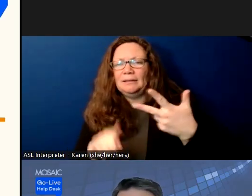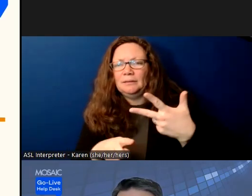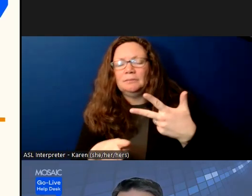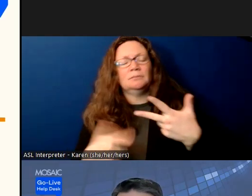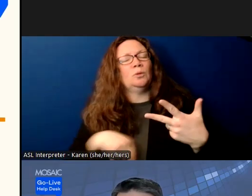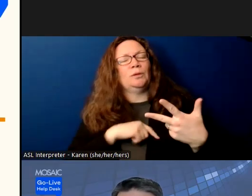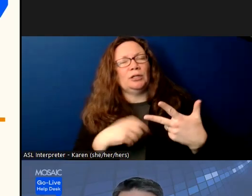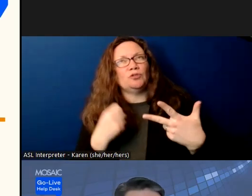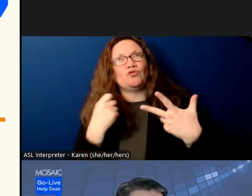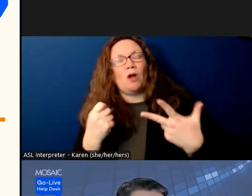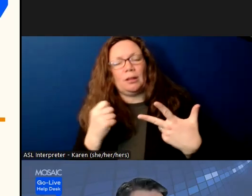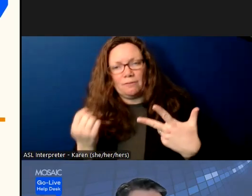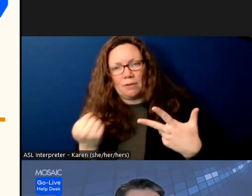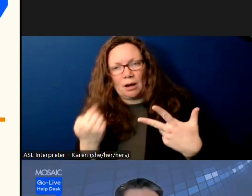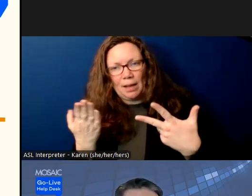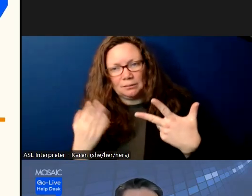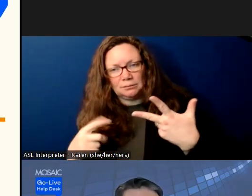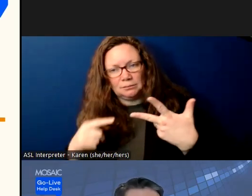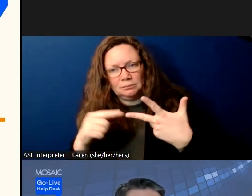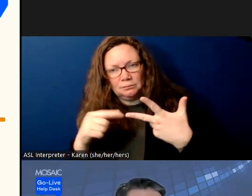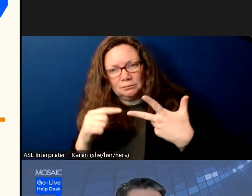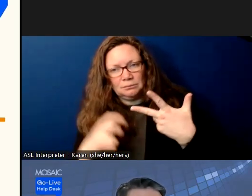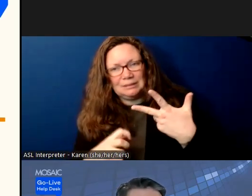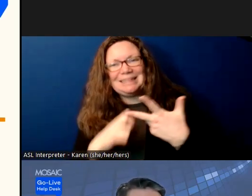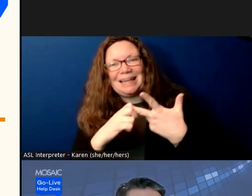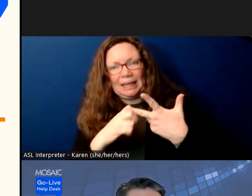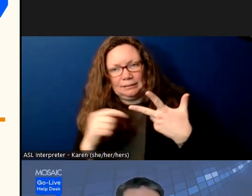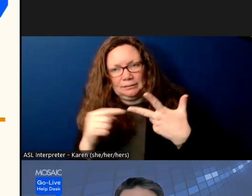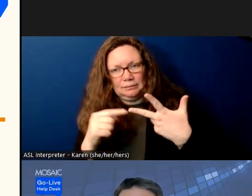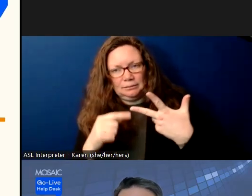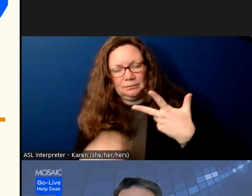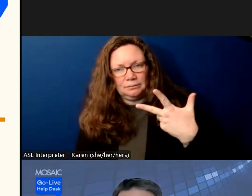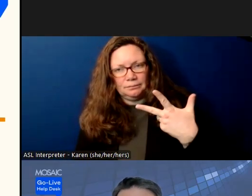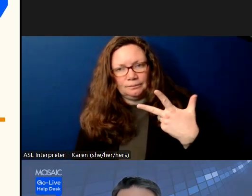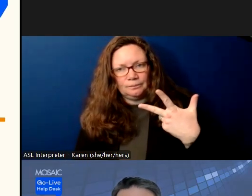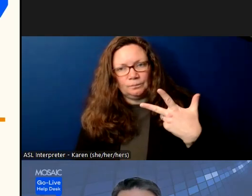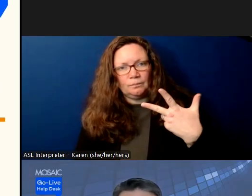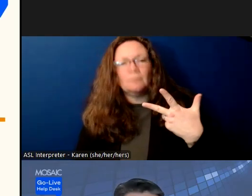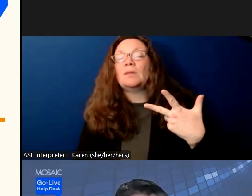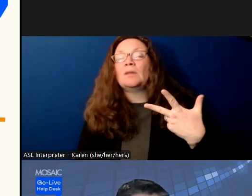through the portal that I just saw. This will enable our analysts to most quickly answer your ticket.